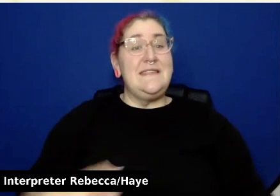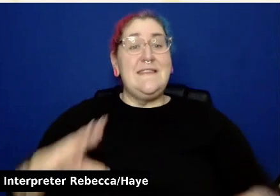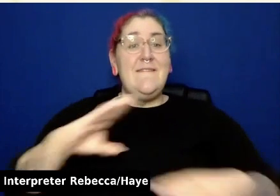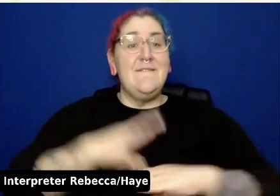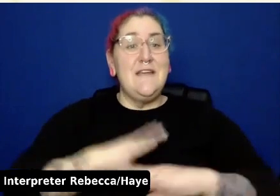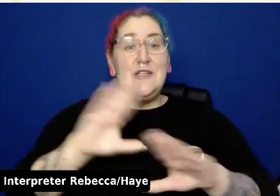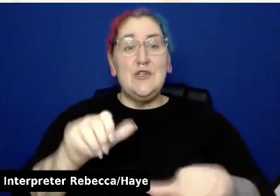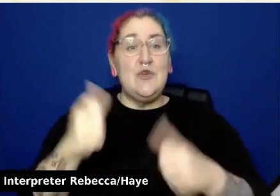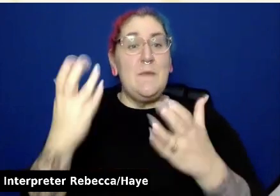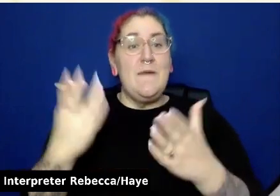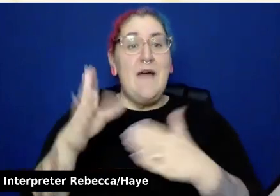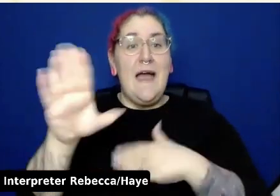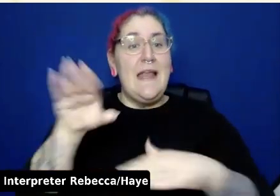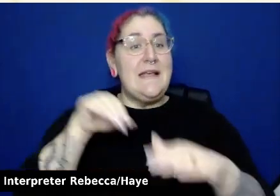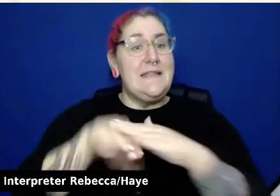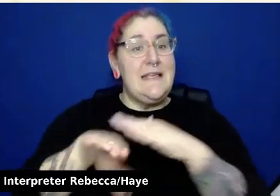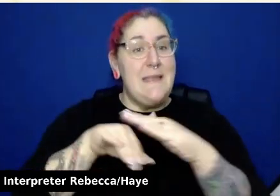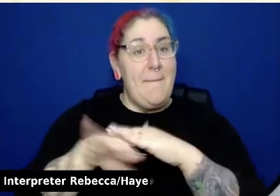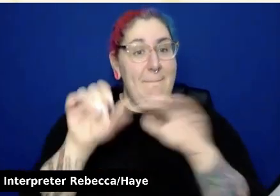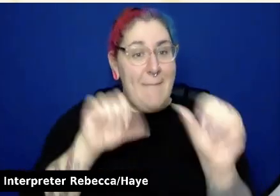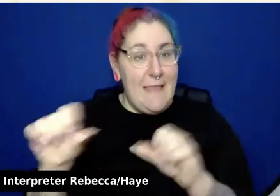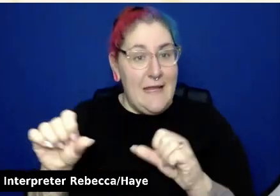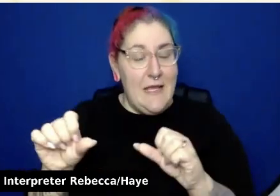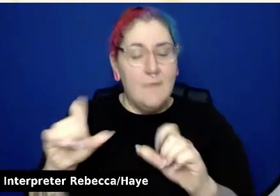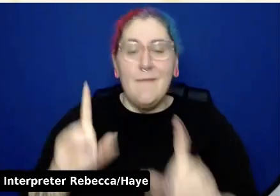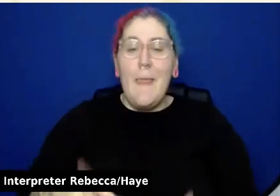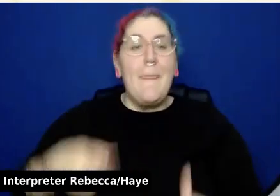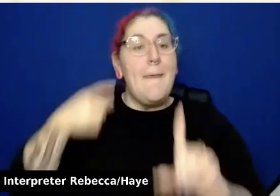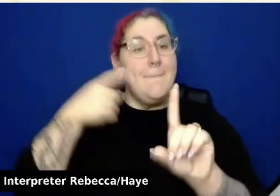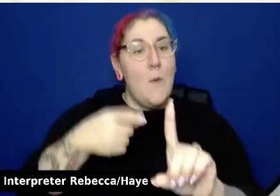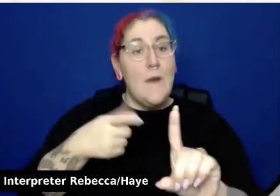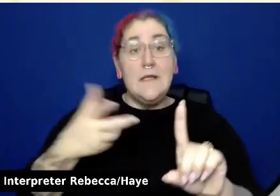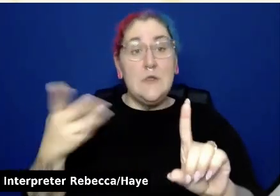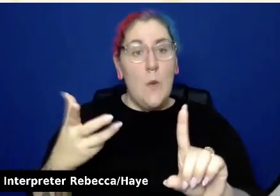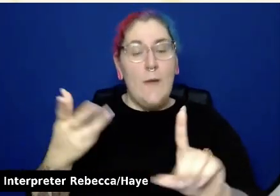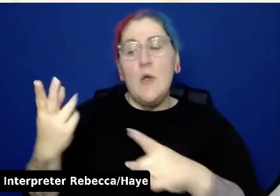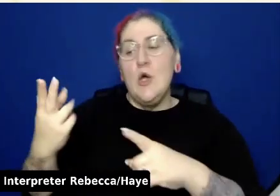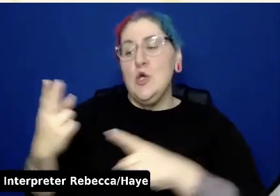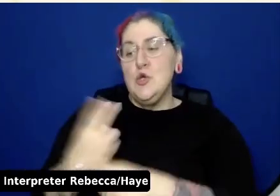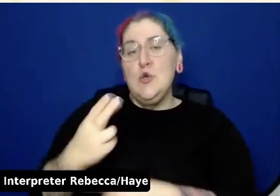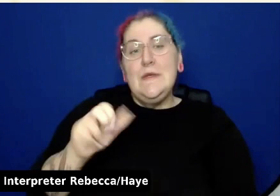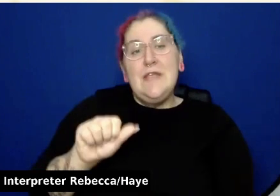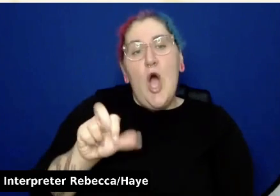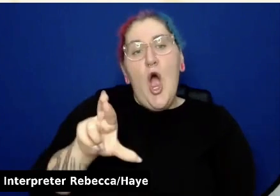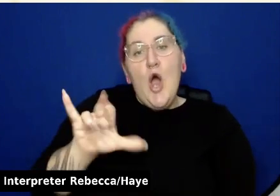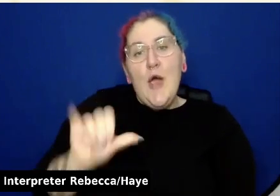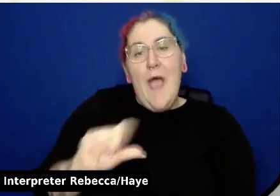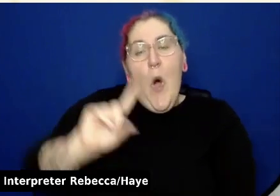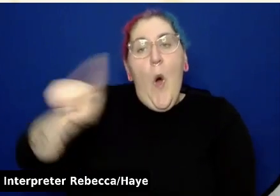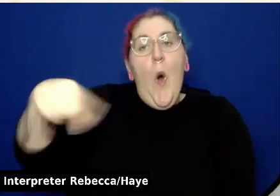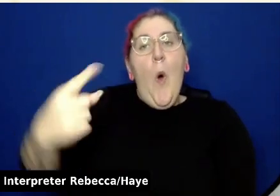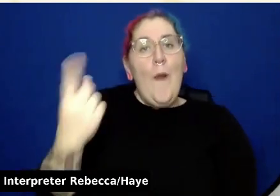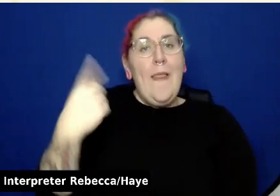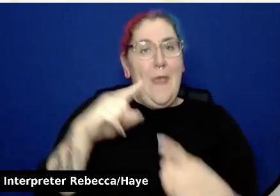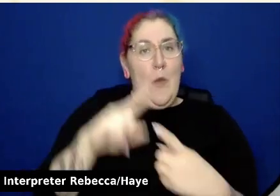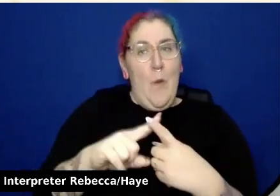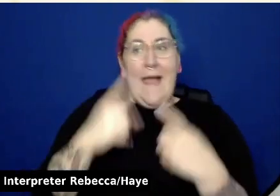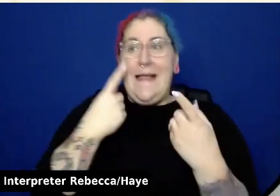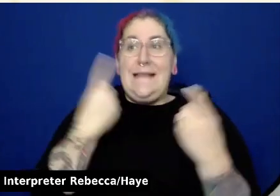The bottom line is use ARIA only and only when it is enhancing accessibility. No ARIA is better than bad ARIA.